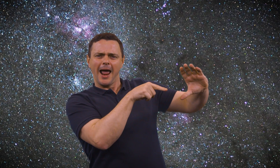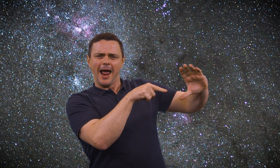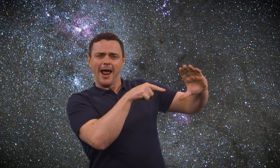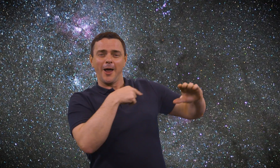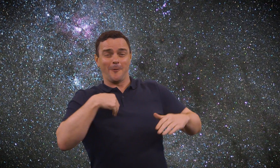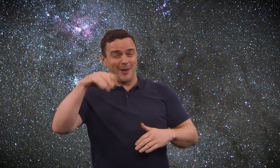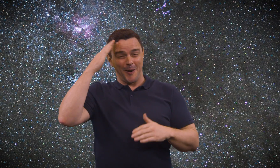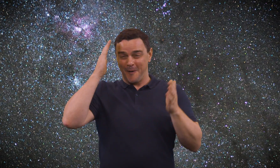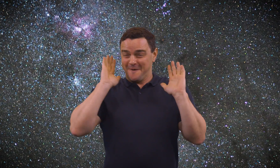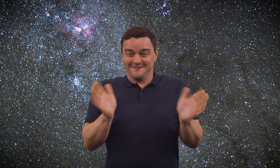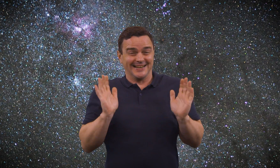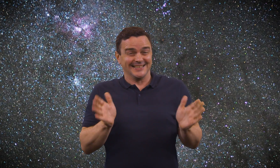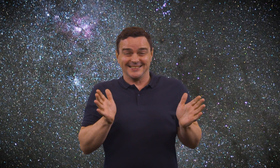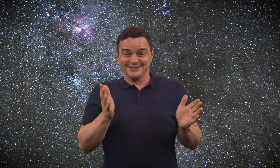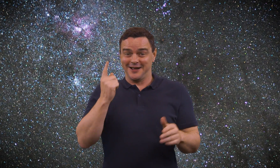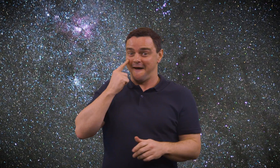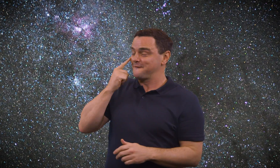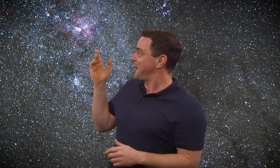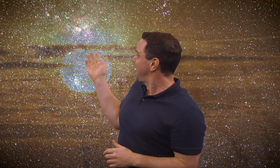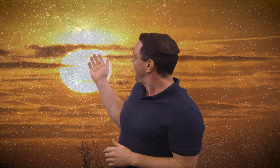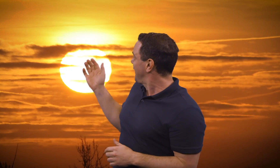Well, we already know. Have a look.